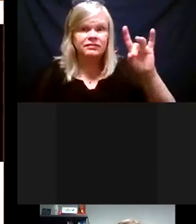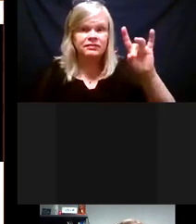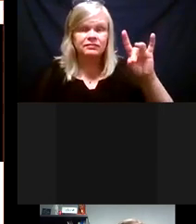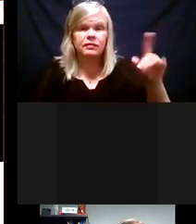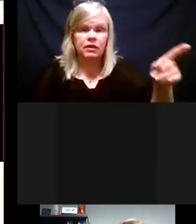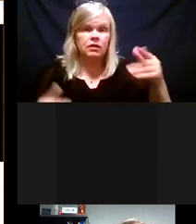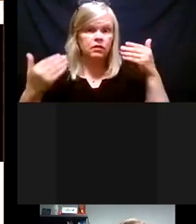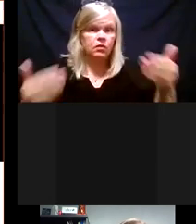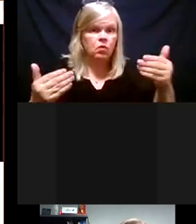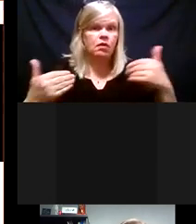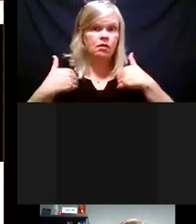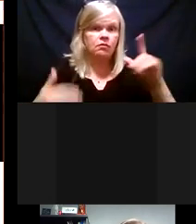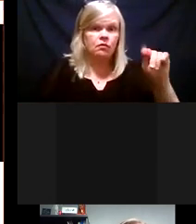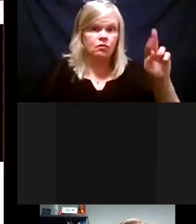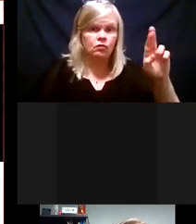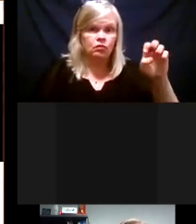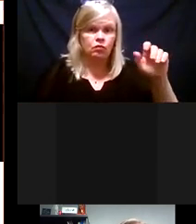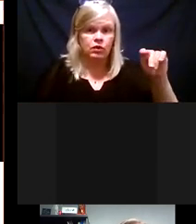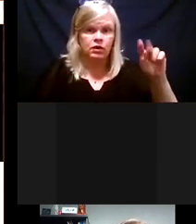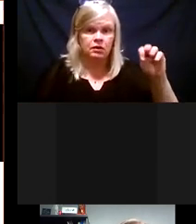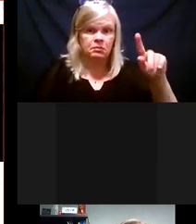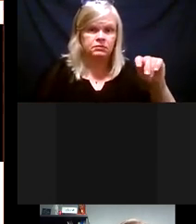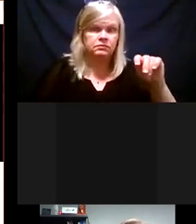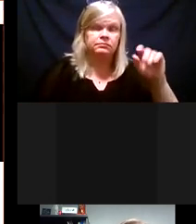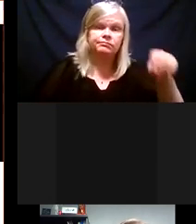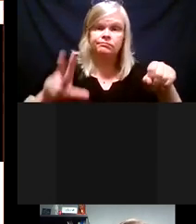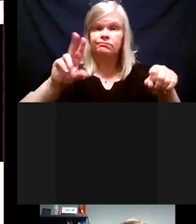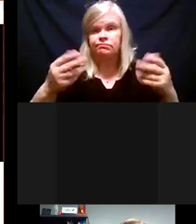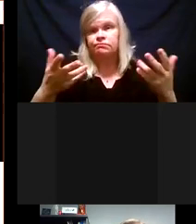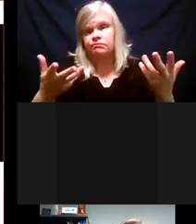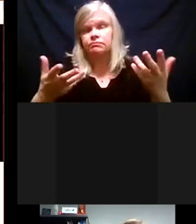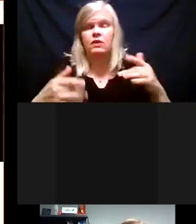TREATMENT. WE FEEL THAT IT IS AN ETHICAL --